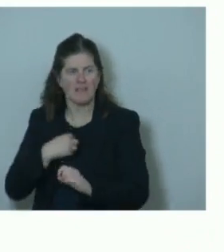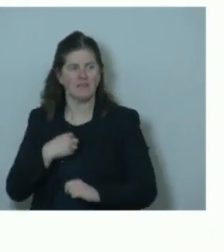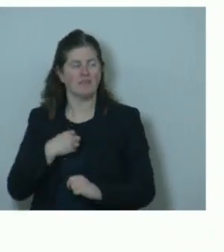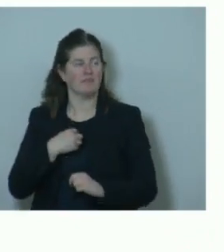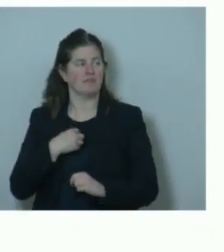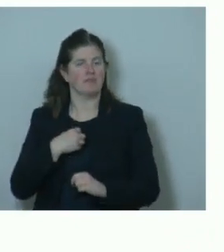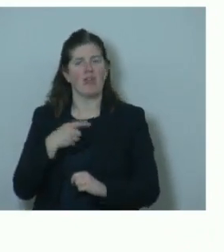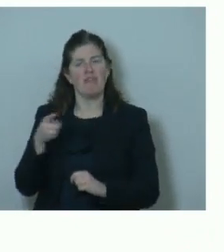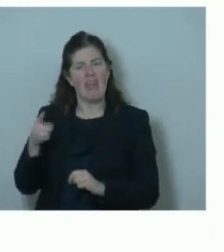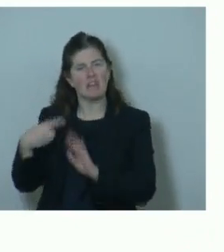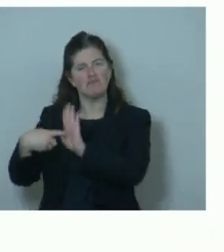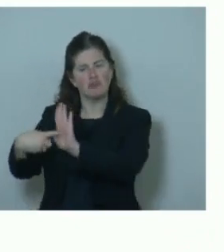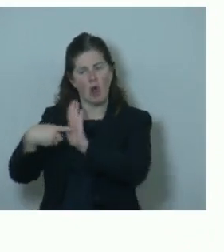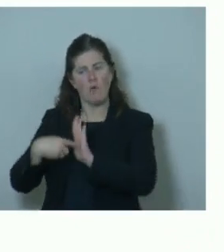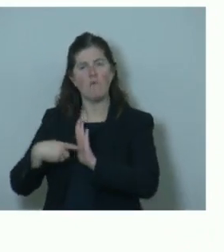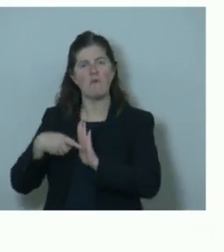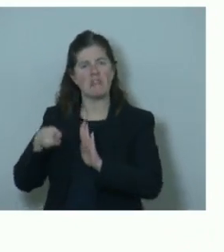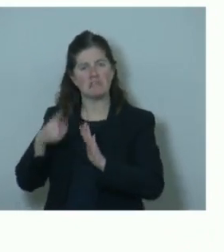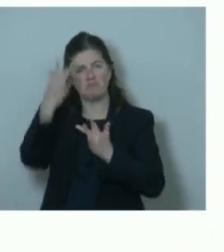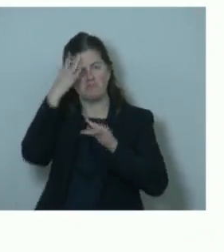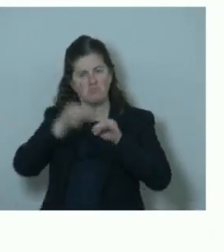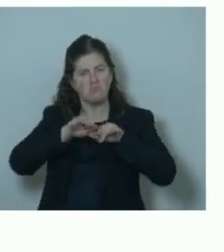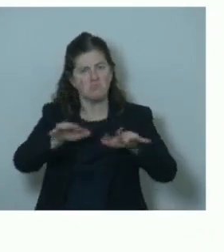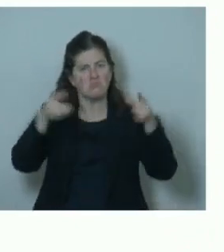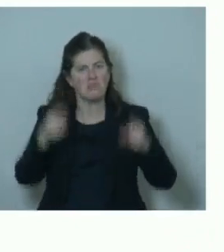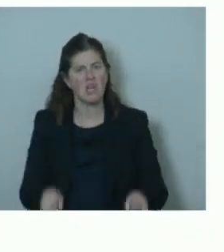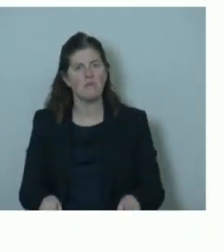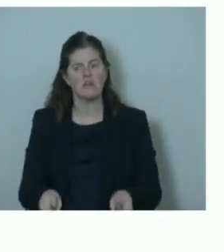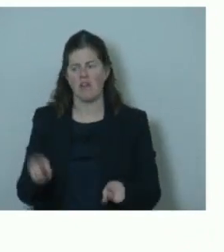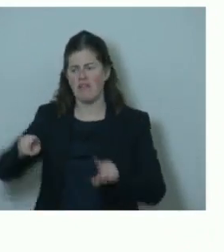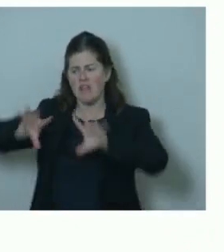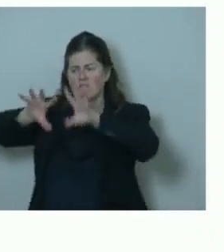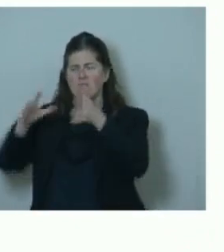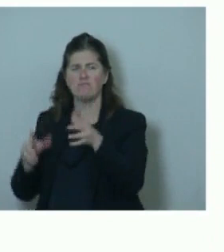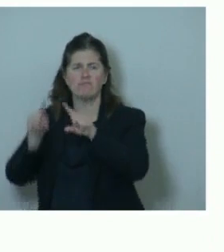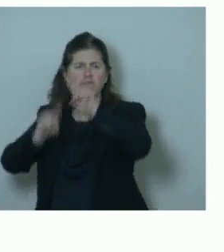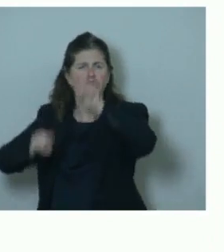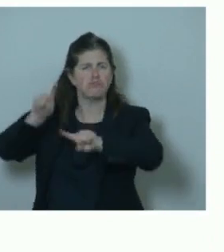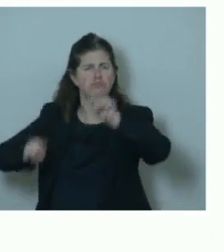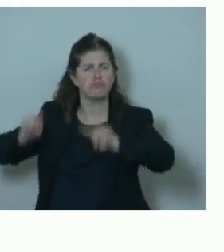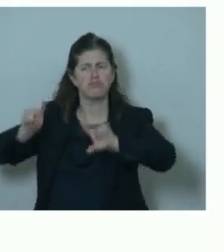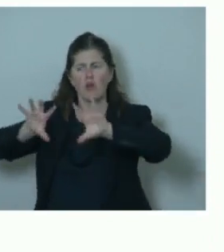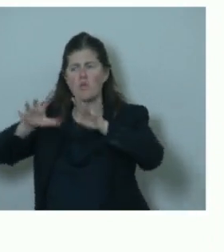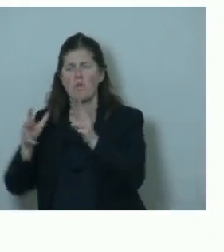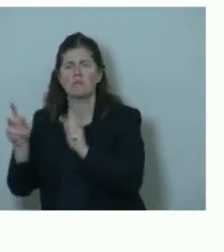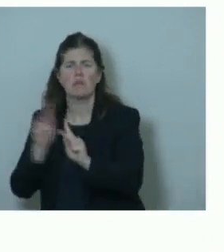I TAKE CARE OF THEM, I LOVE THEM . IT IS REALLY IMPORTANT TO ME.